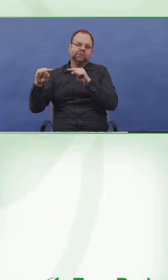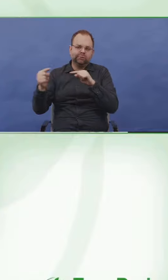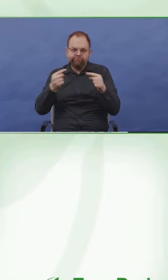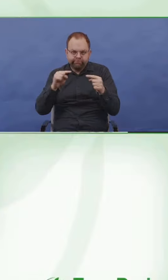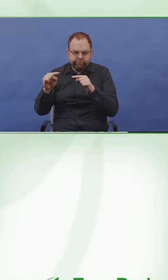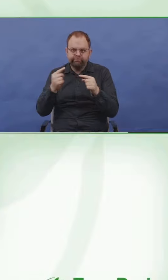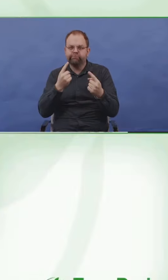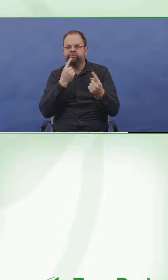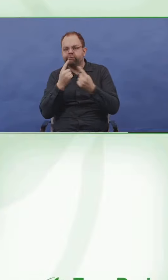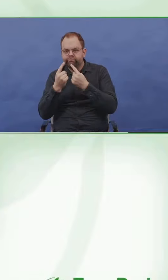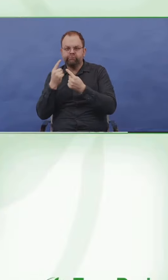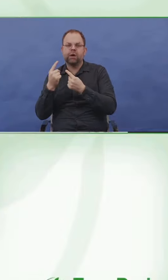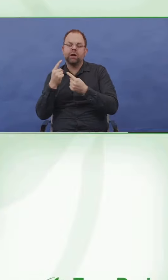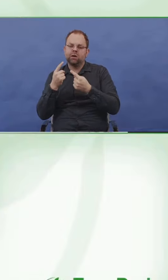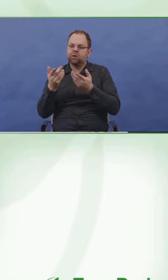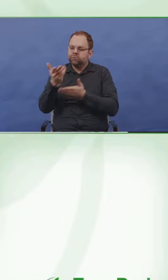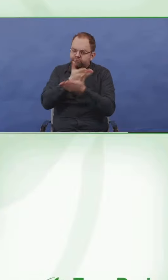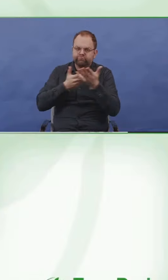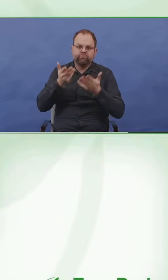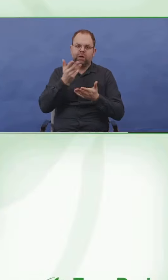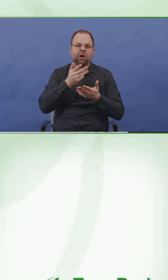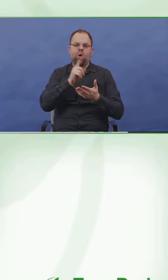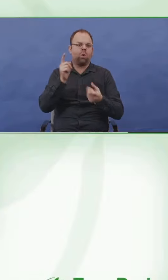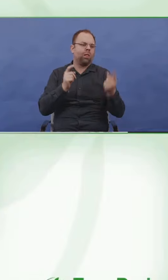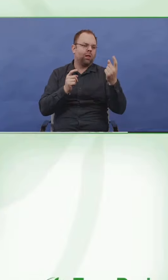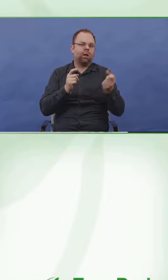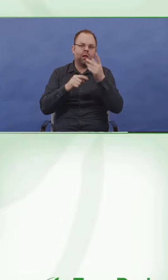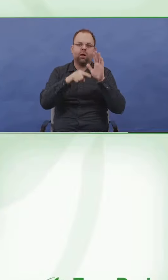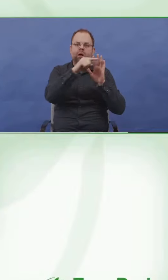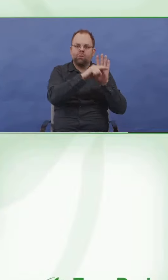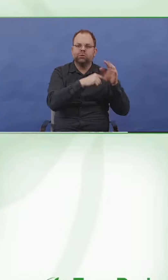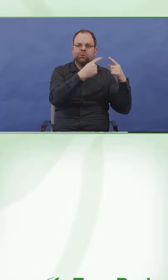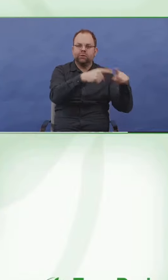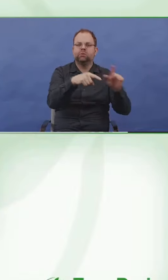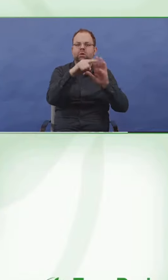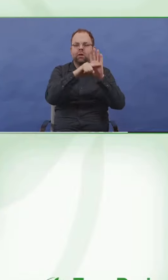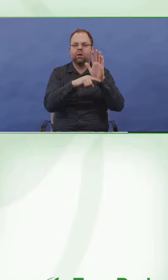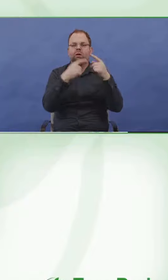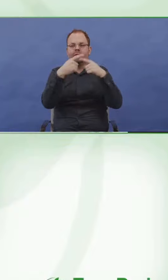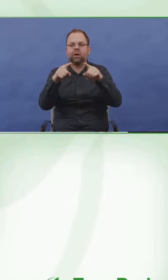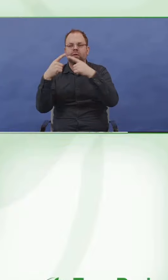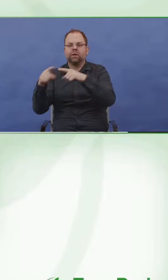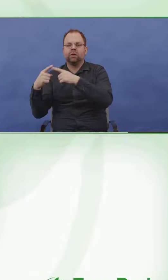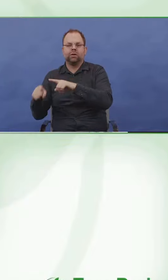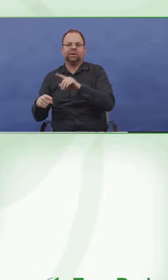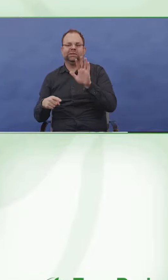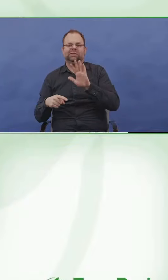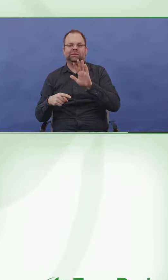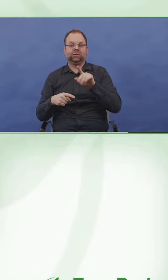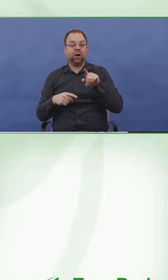and mandated our office, the human rights office to address the issue